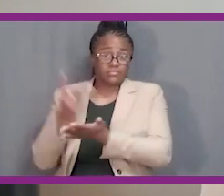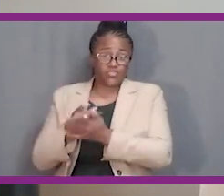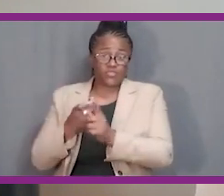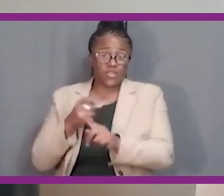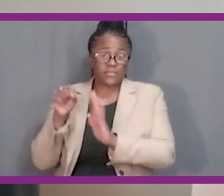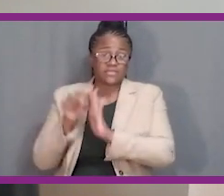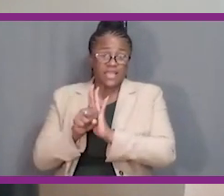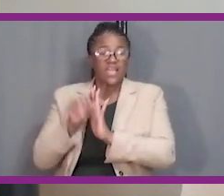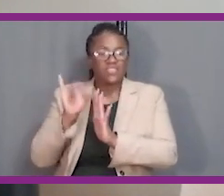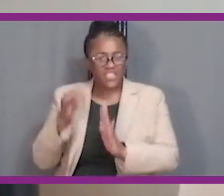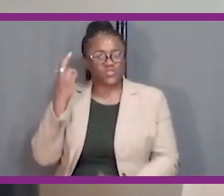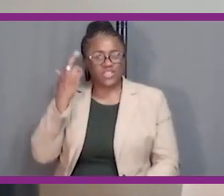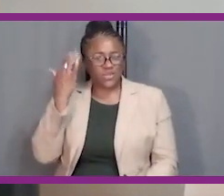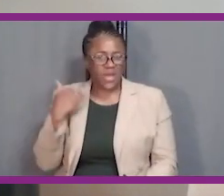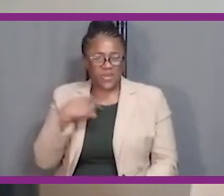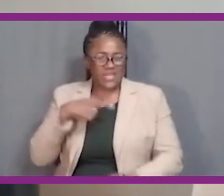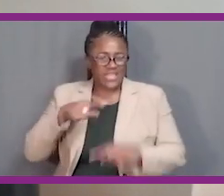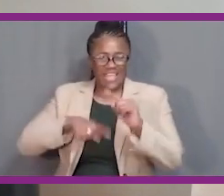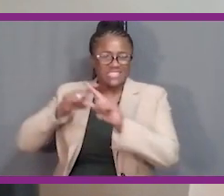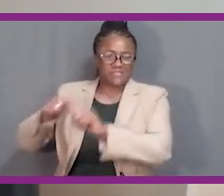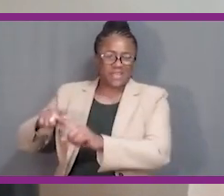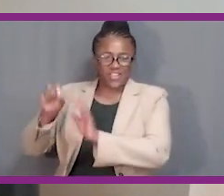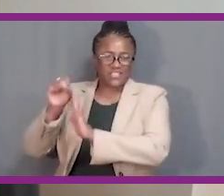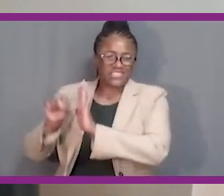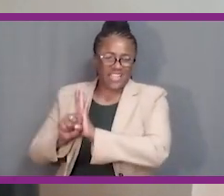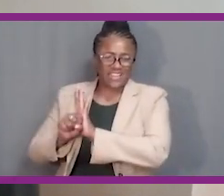to protect us because it's just not going to happen, it's not in their best interest. So